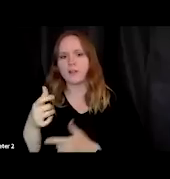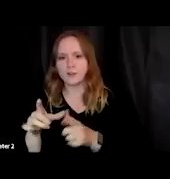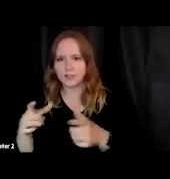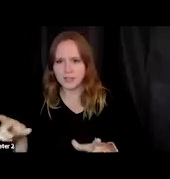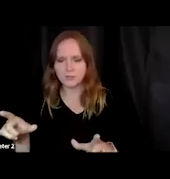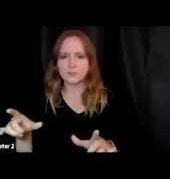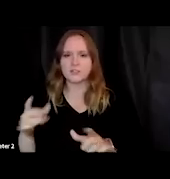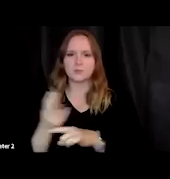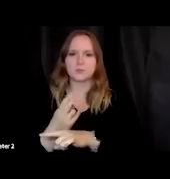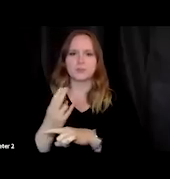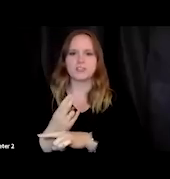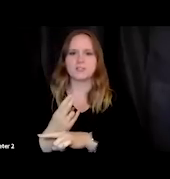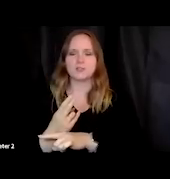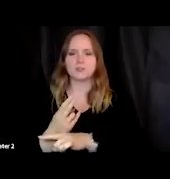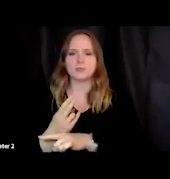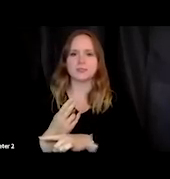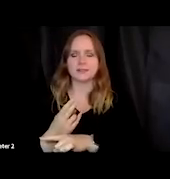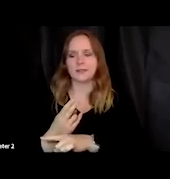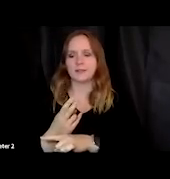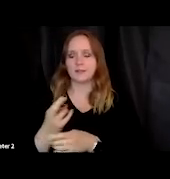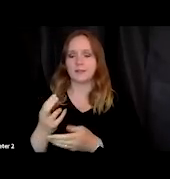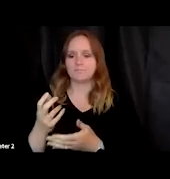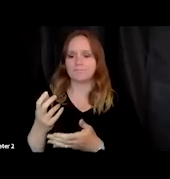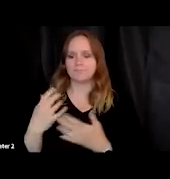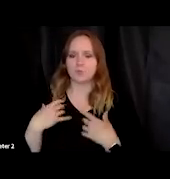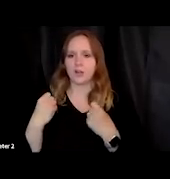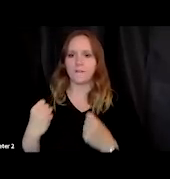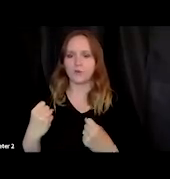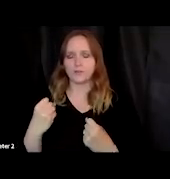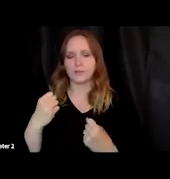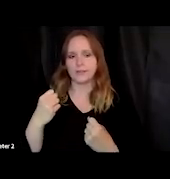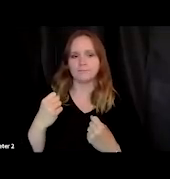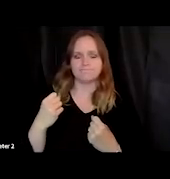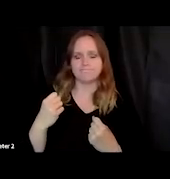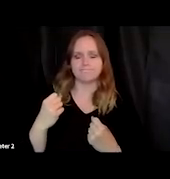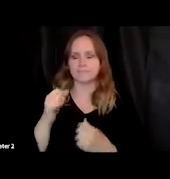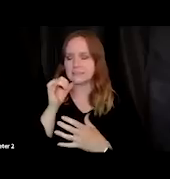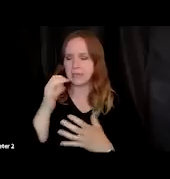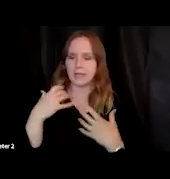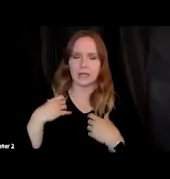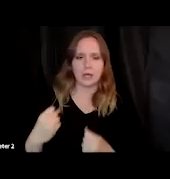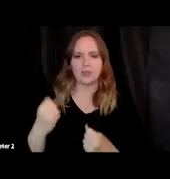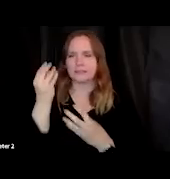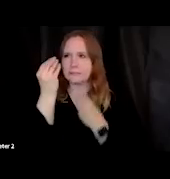recovery oriented programs are unhelpful thinking styles. You may have heard of them referred, you may have heard